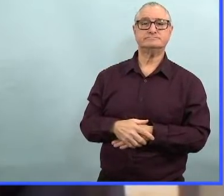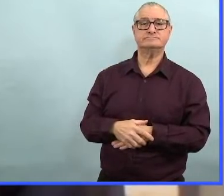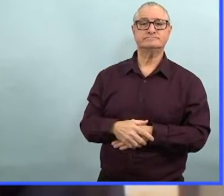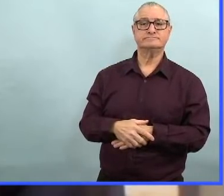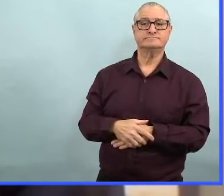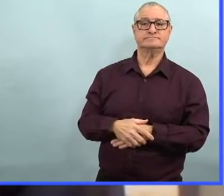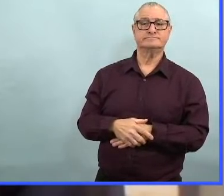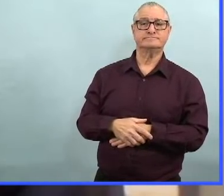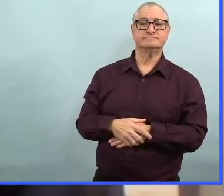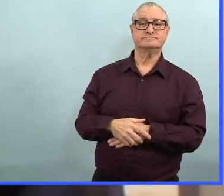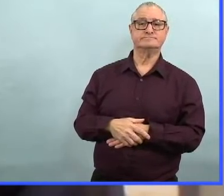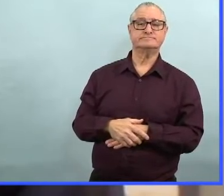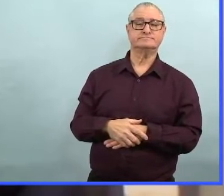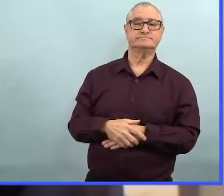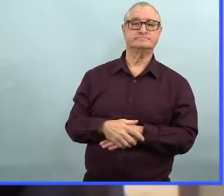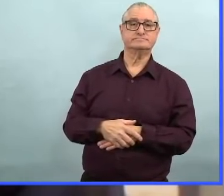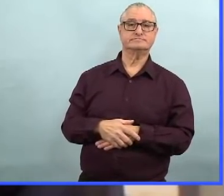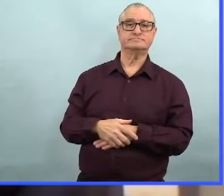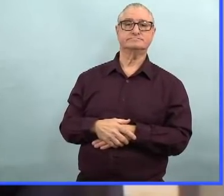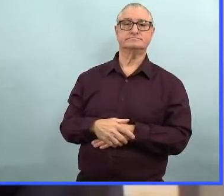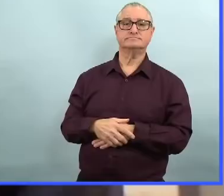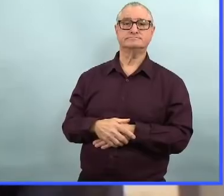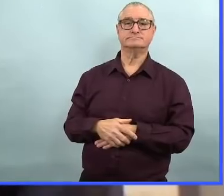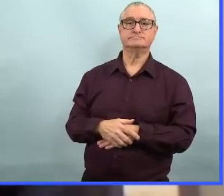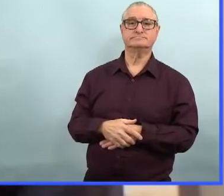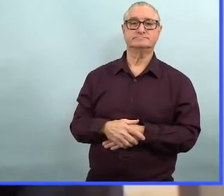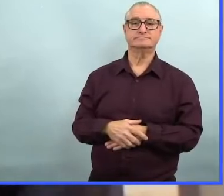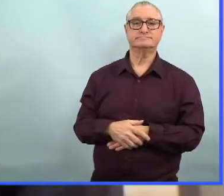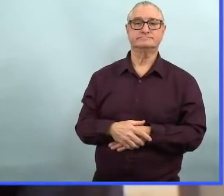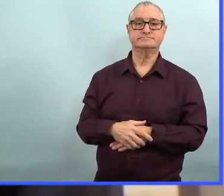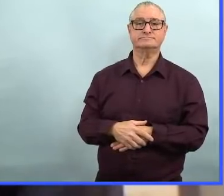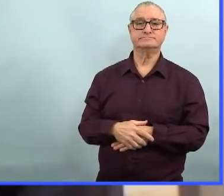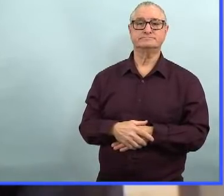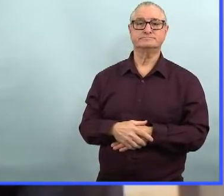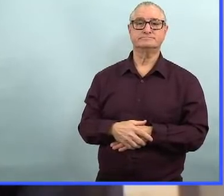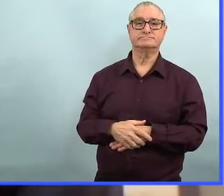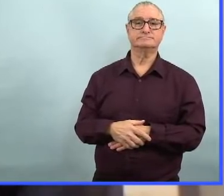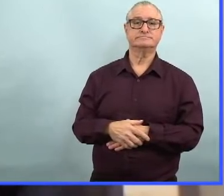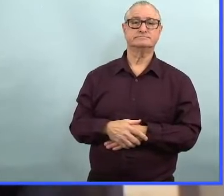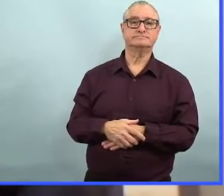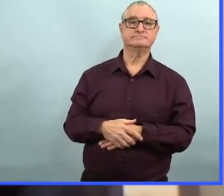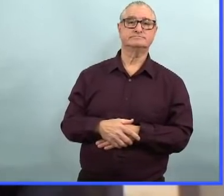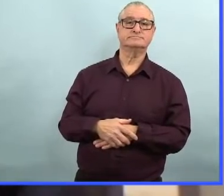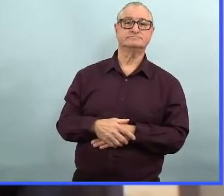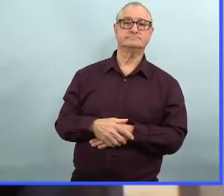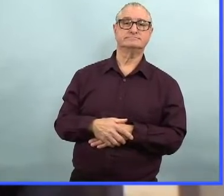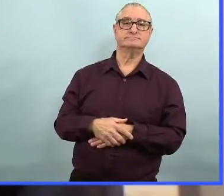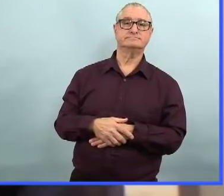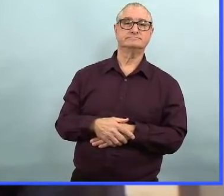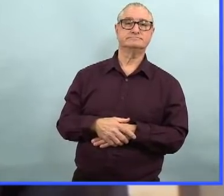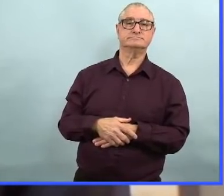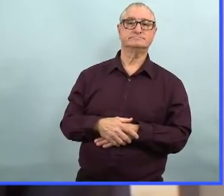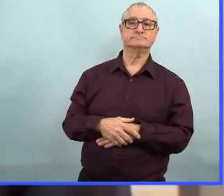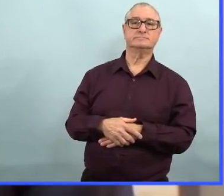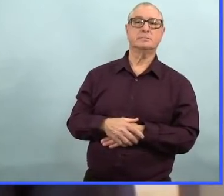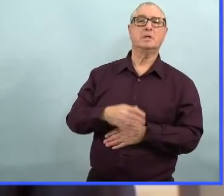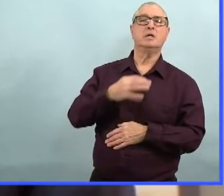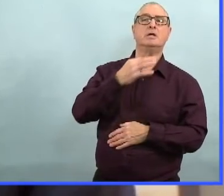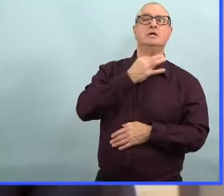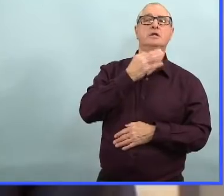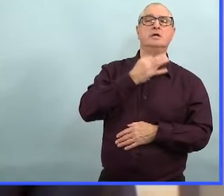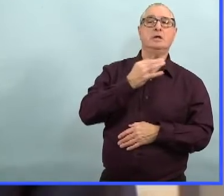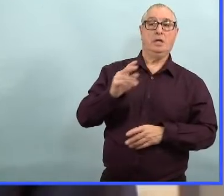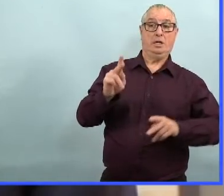for other problems and are these patients being counted as in hospital due to the new variants